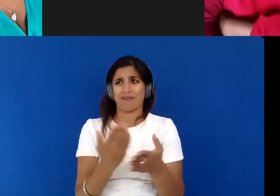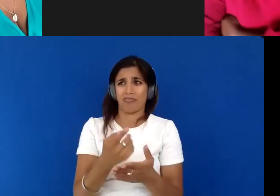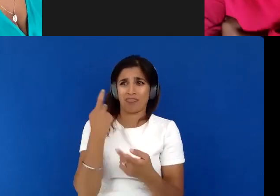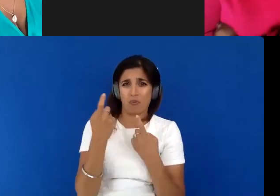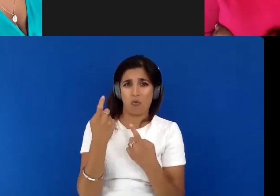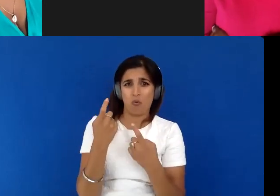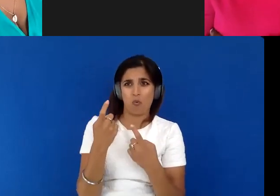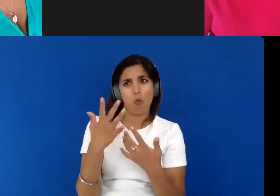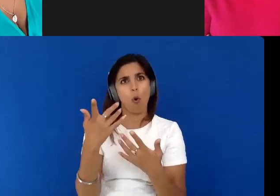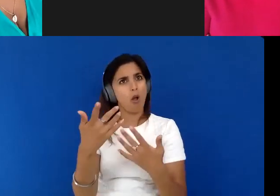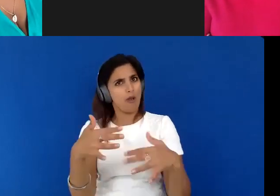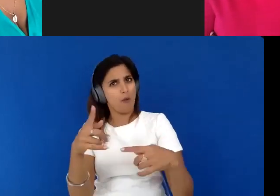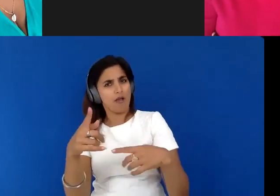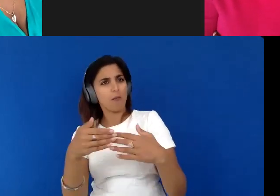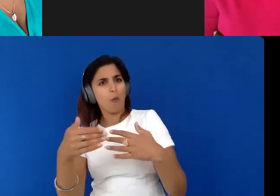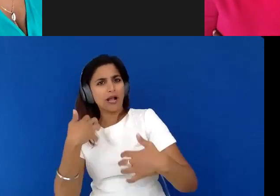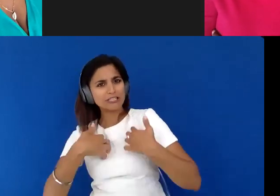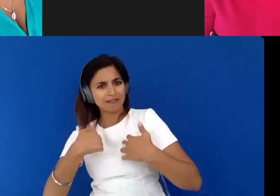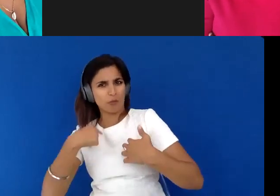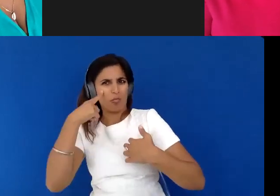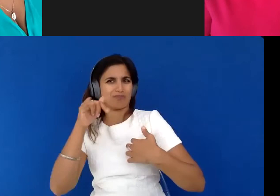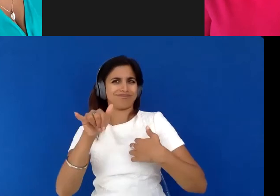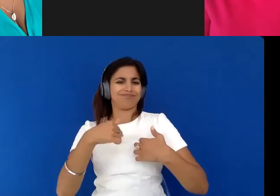more interesting than I had thought, let me tell you about it, unfortunately, let's end on nice note